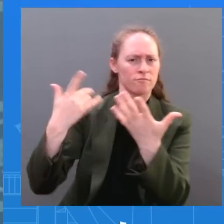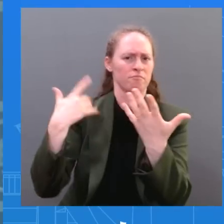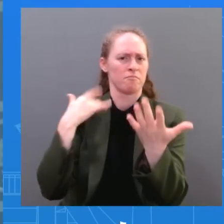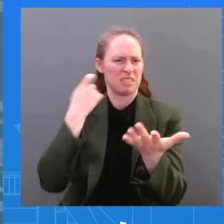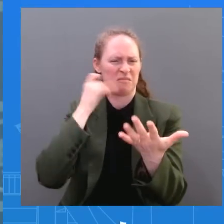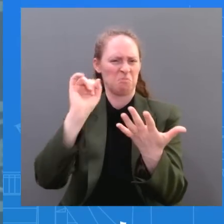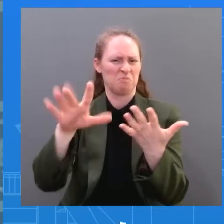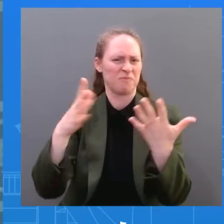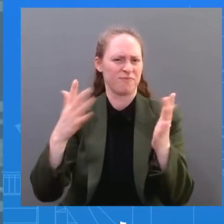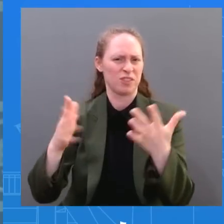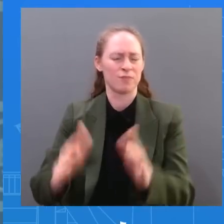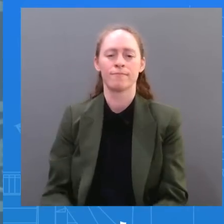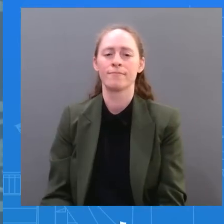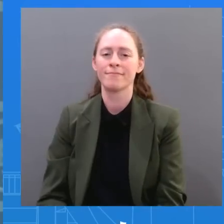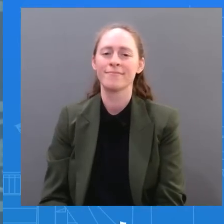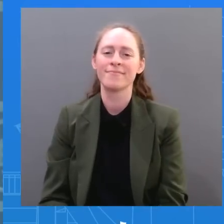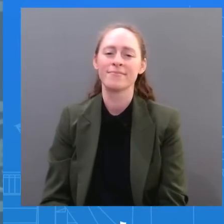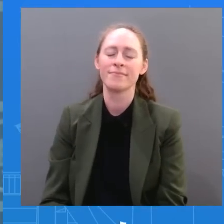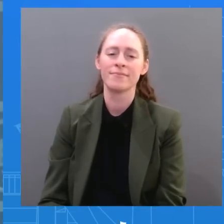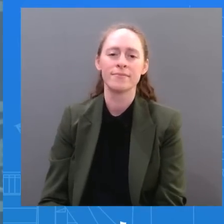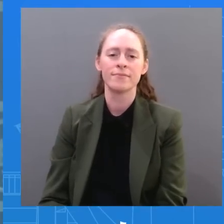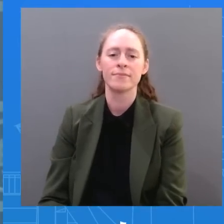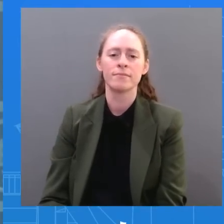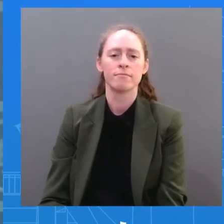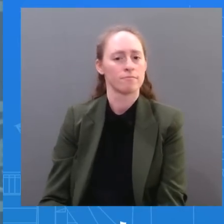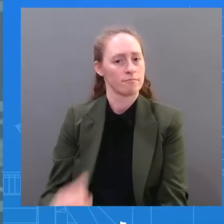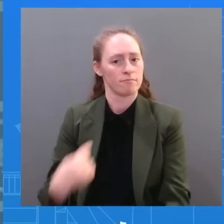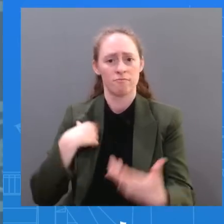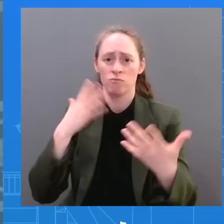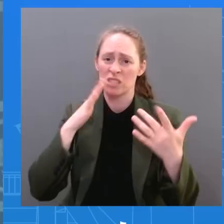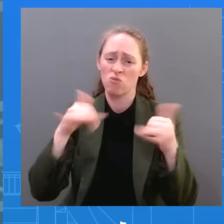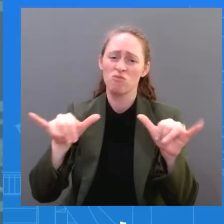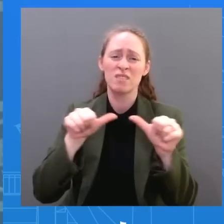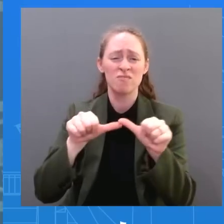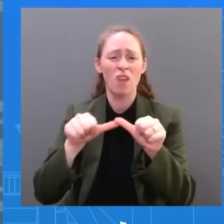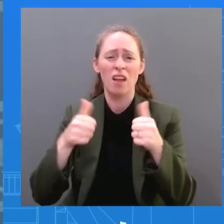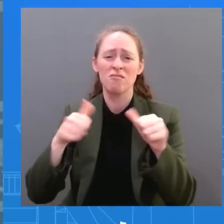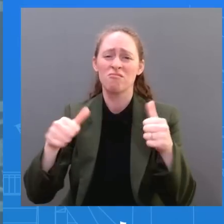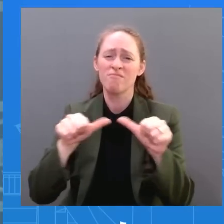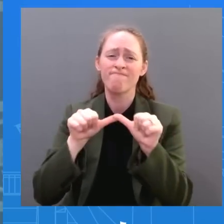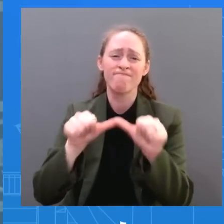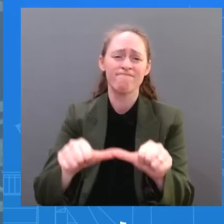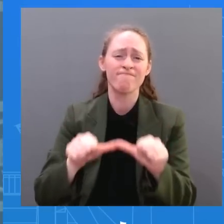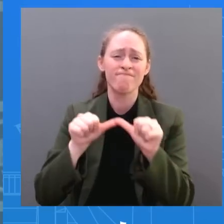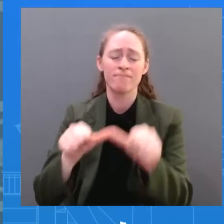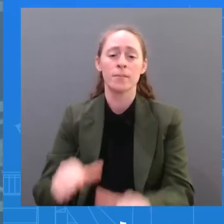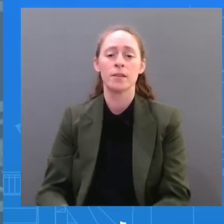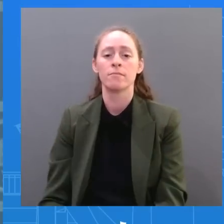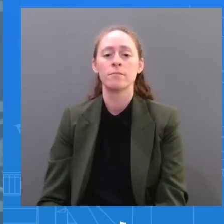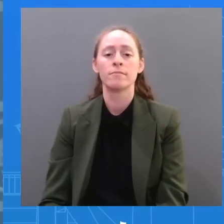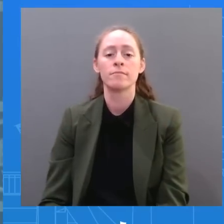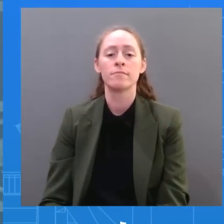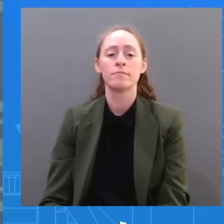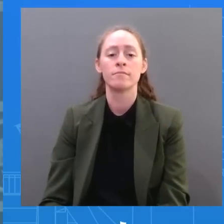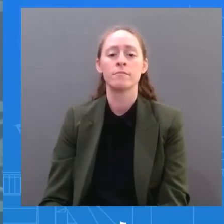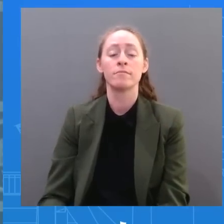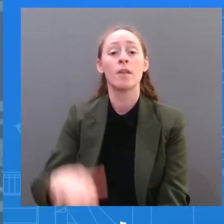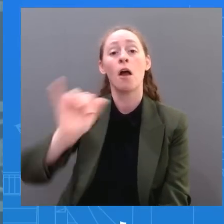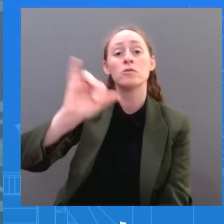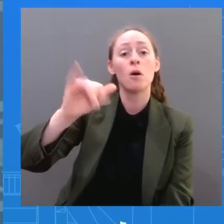to bring her home and also Paul Whelan and all the others U.S. nationals that are abroad. Peter. The Press: Thanks, Karine. How did the President